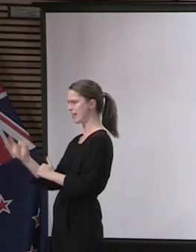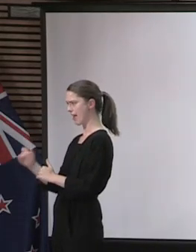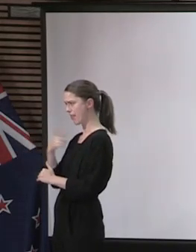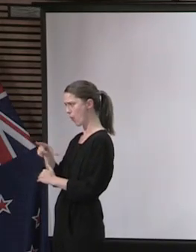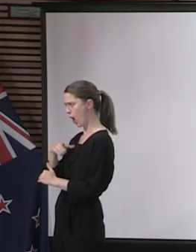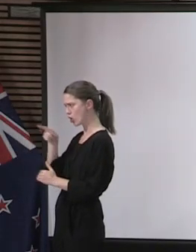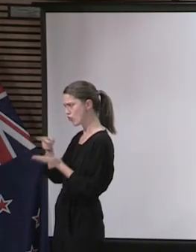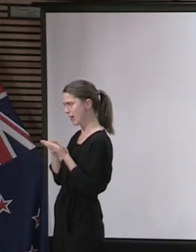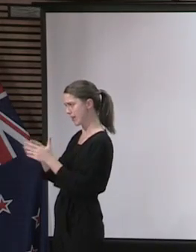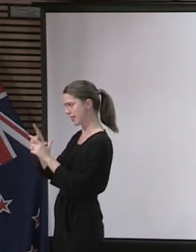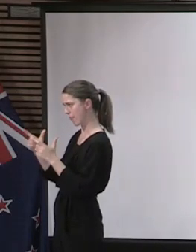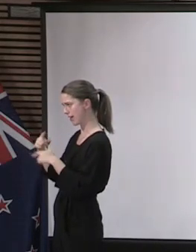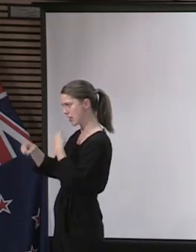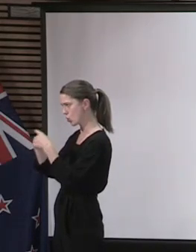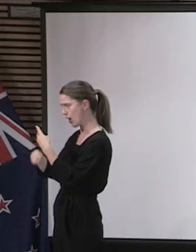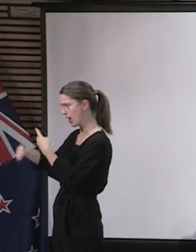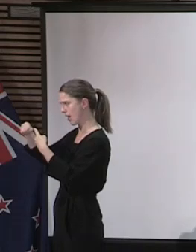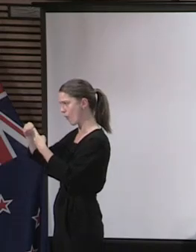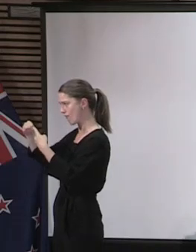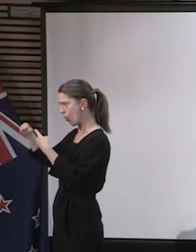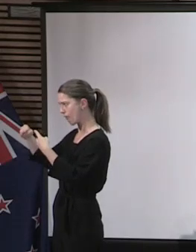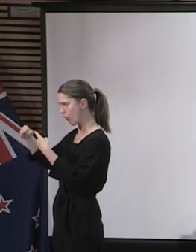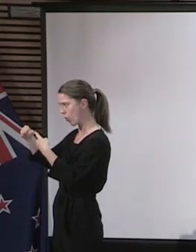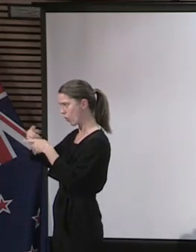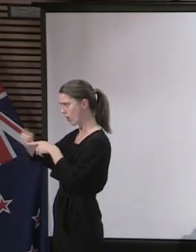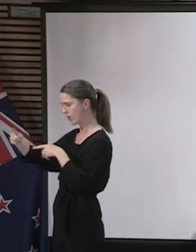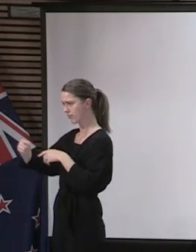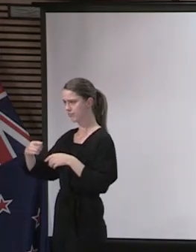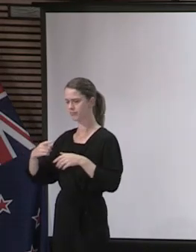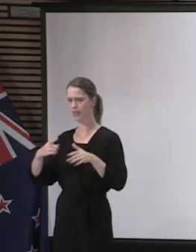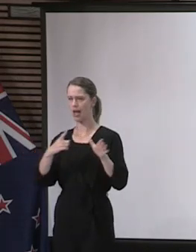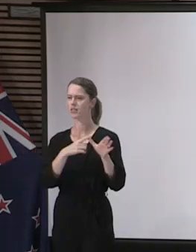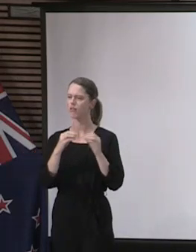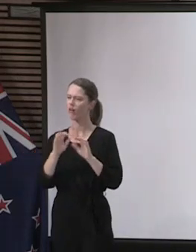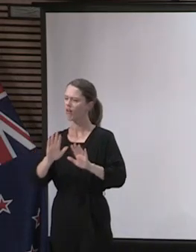the trance mission was that a factor in your recommendation to Cabinet the stay in level